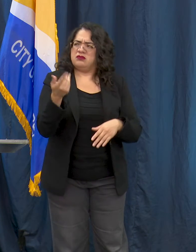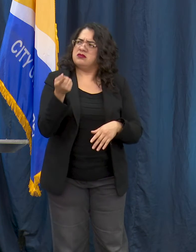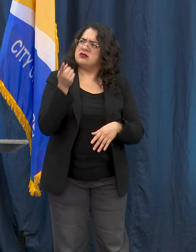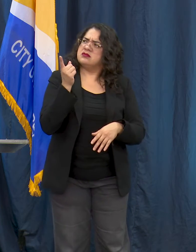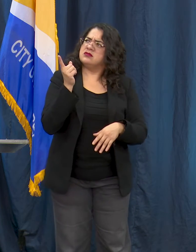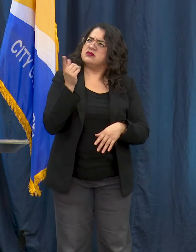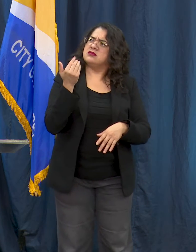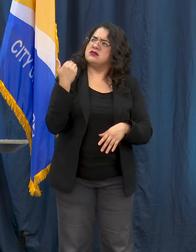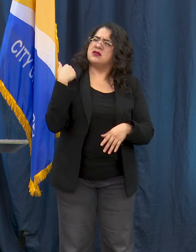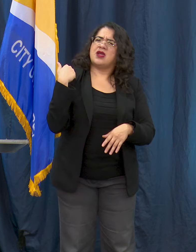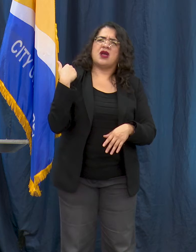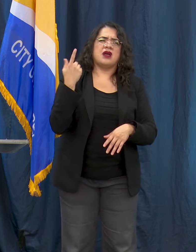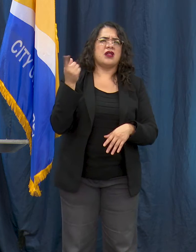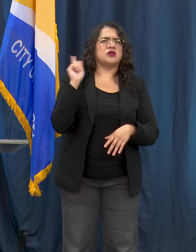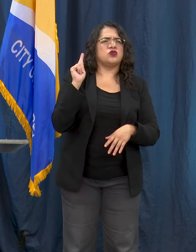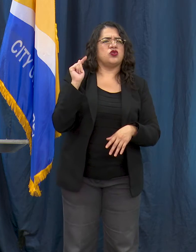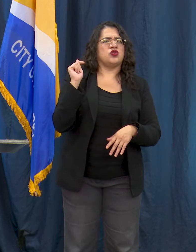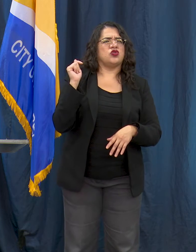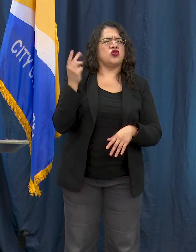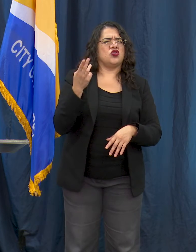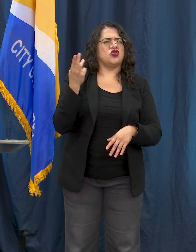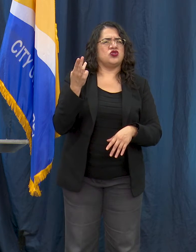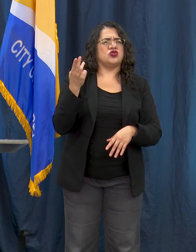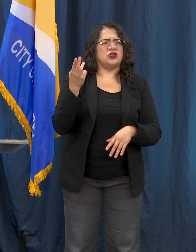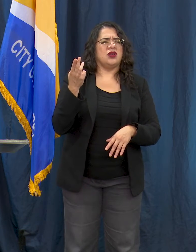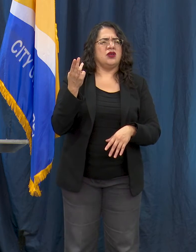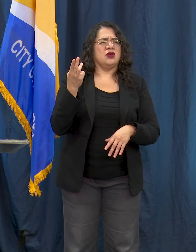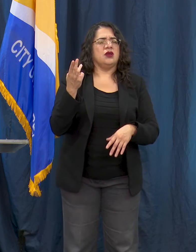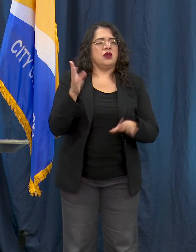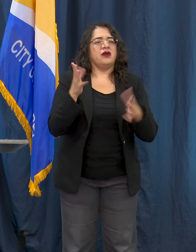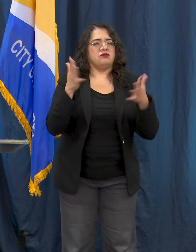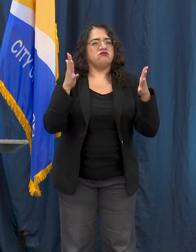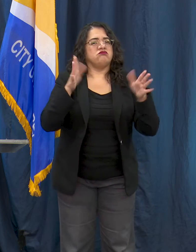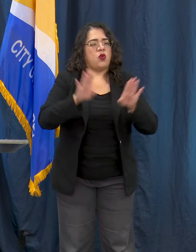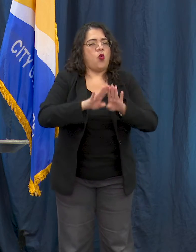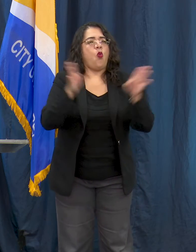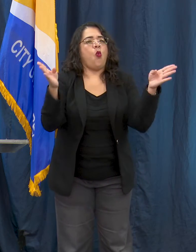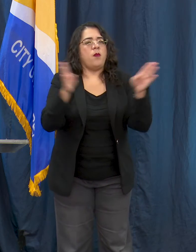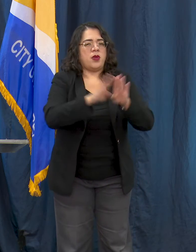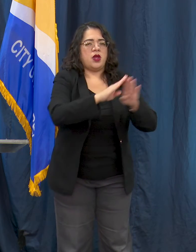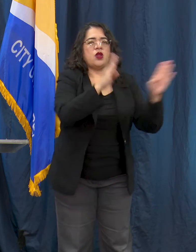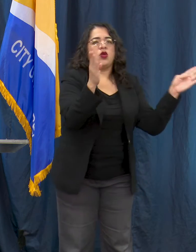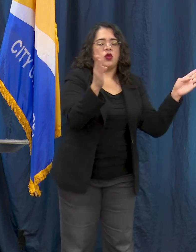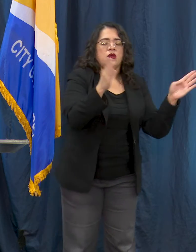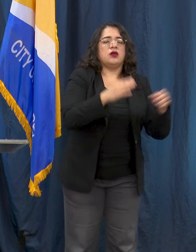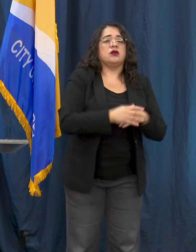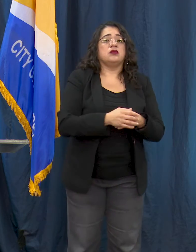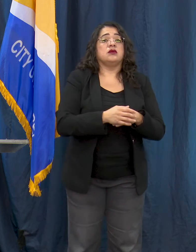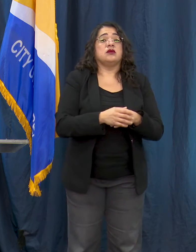Wednesday or Thursday, so those are fully going. At this time, we don't have expansion efforts instead what we're doing is the